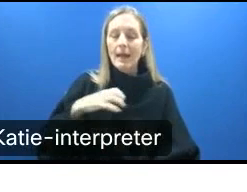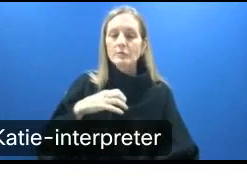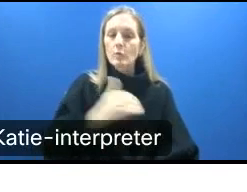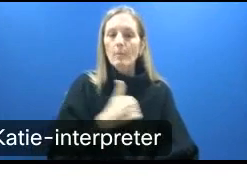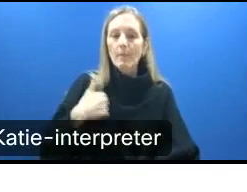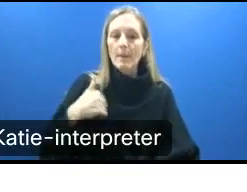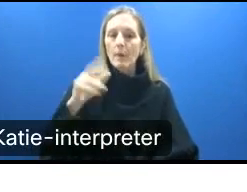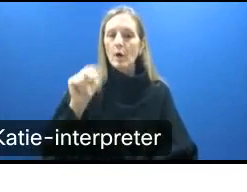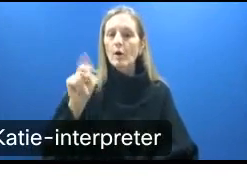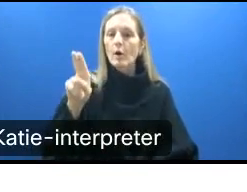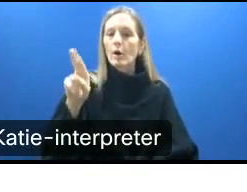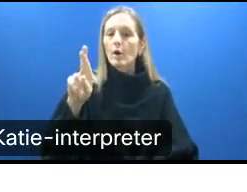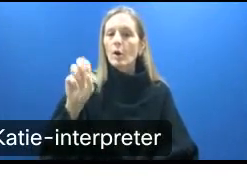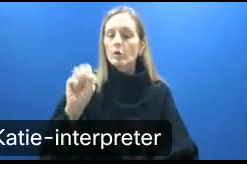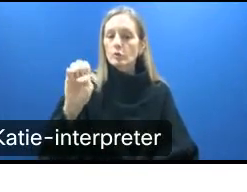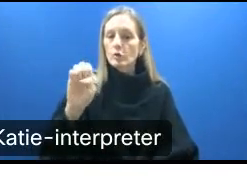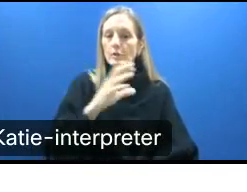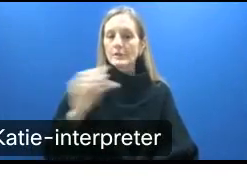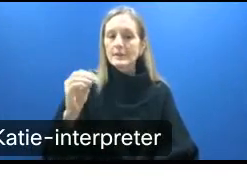A New York City Council member darling.